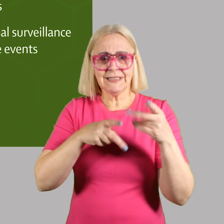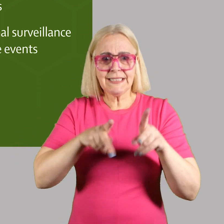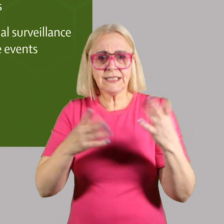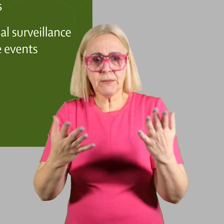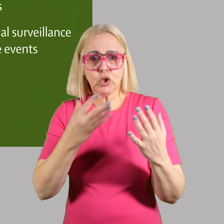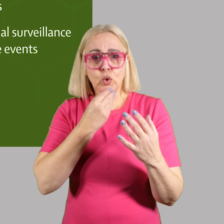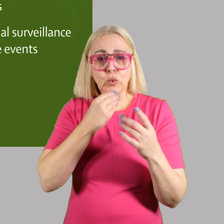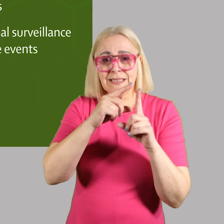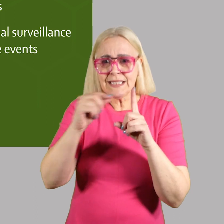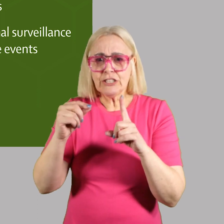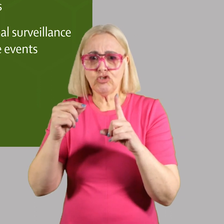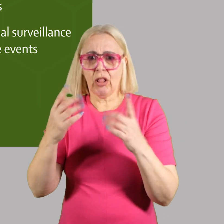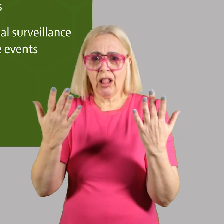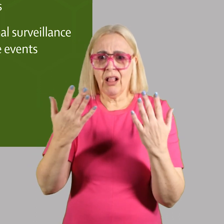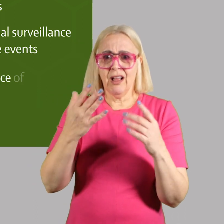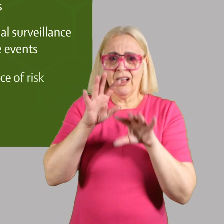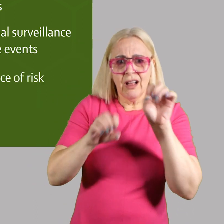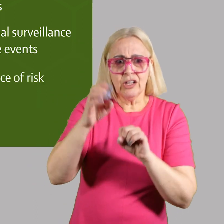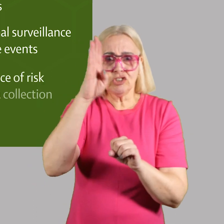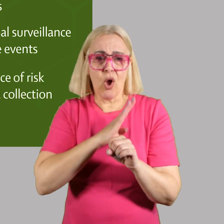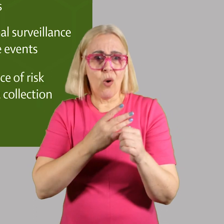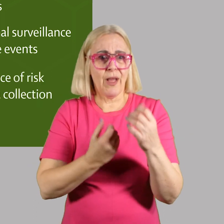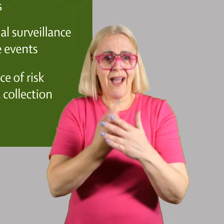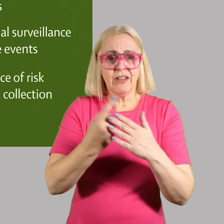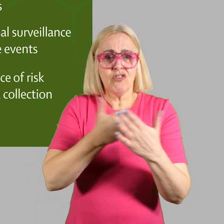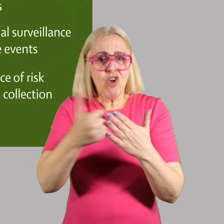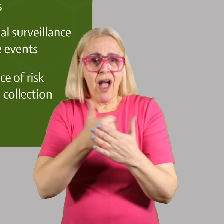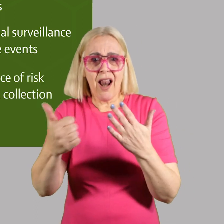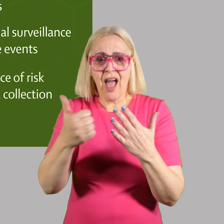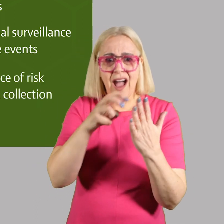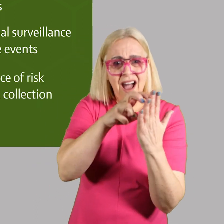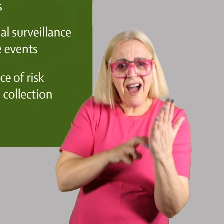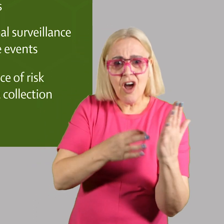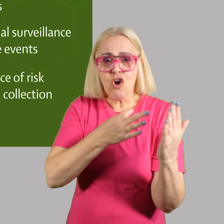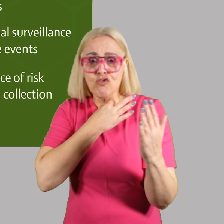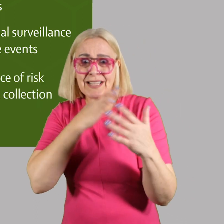approaches to capture stroke events, and embed the ongoing collection of stroke risk factors into